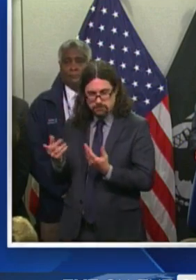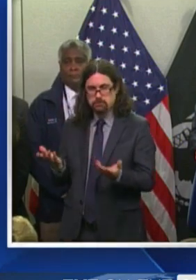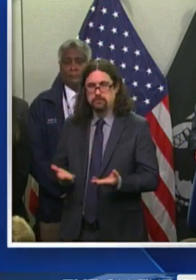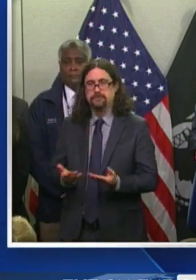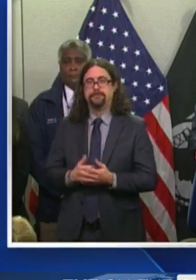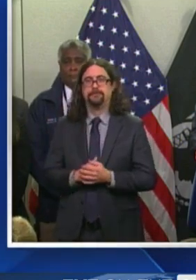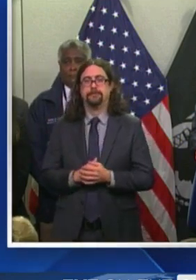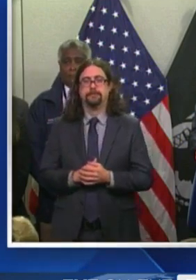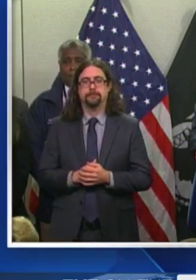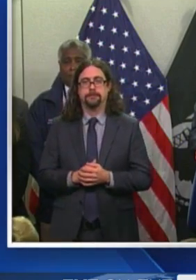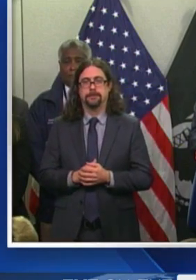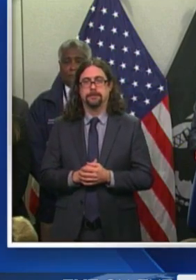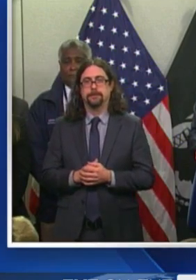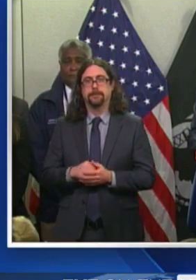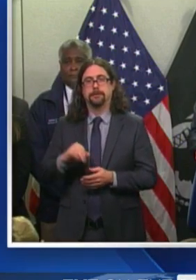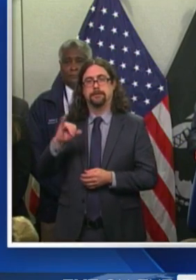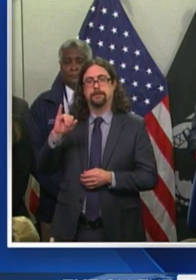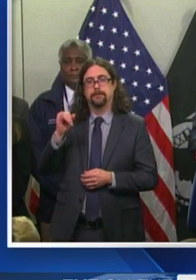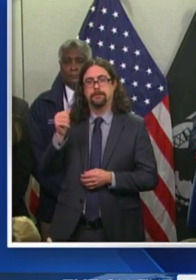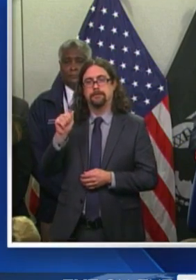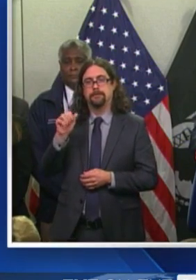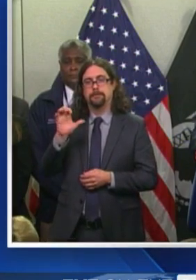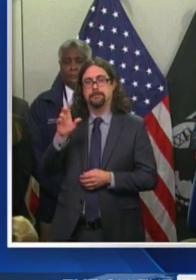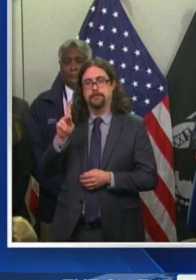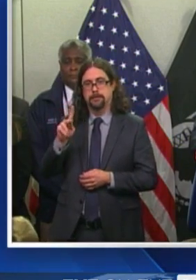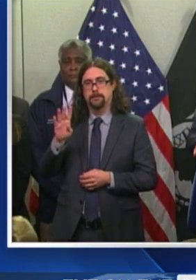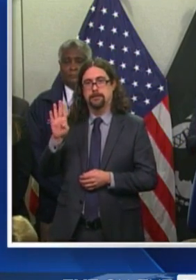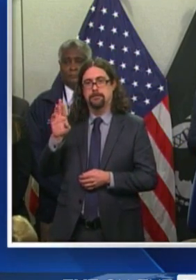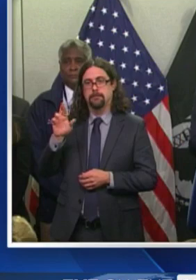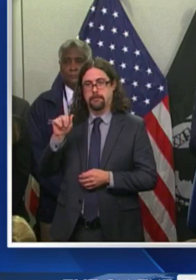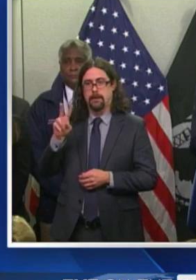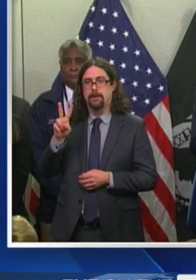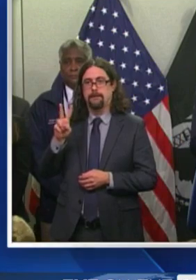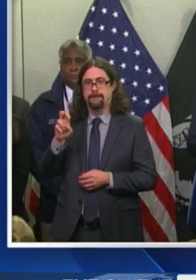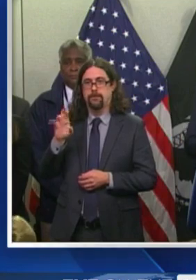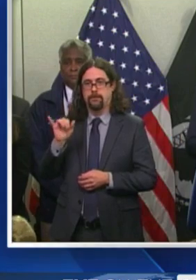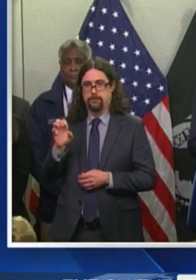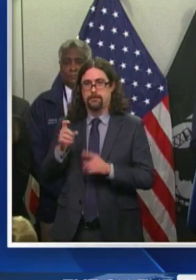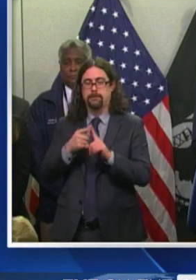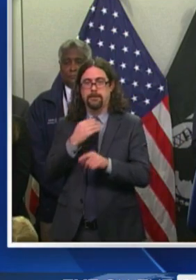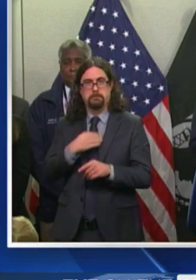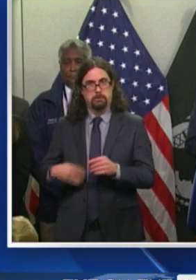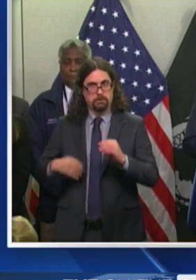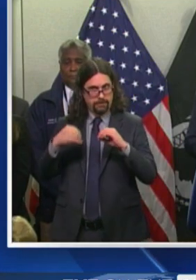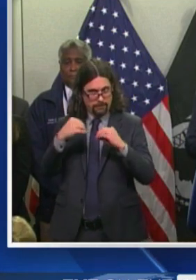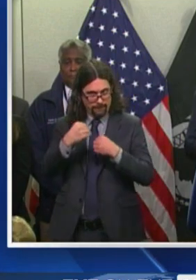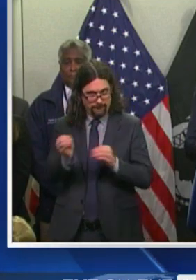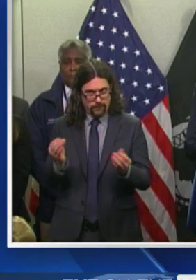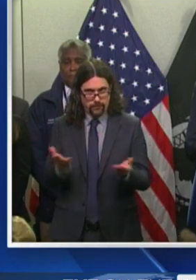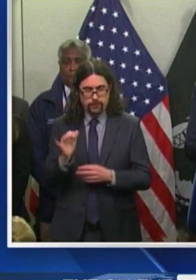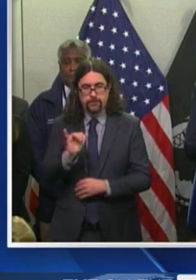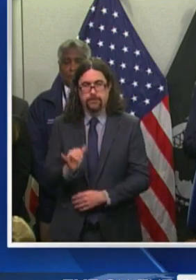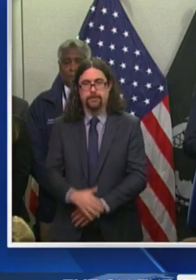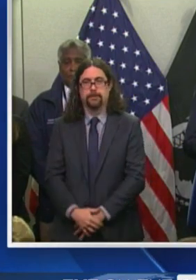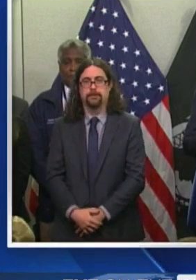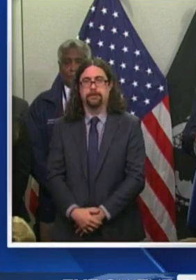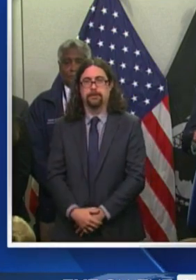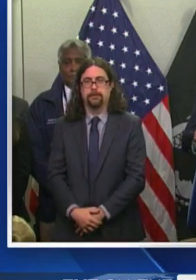COMMISSIONER, LIAM KAVANAUGH, AND DEPUTY CHANCELLOR ELIZABETH ROSE, JACKIE FROM THE MAYOR'S